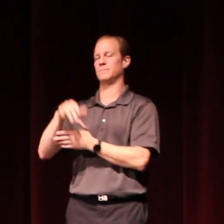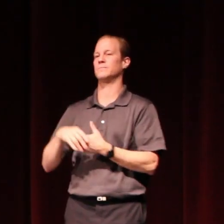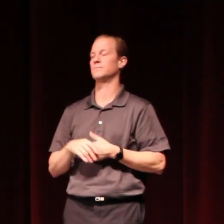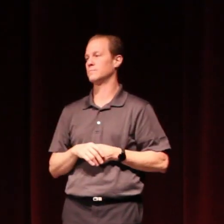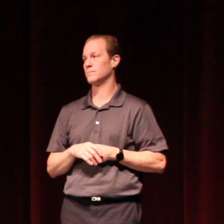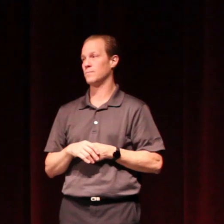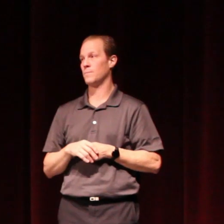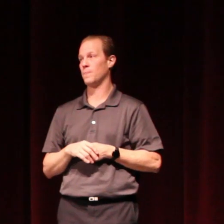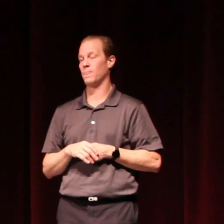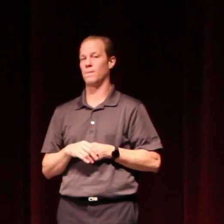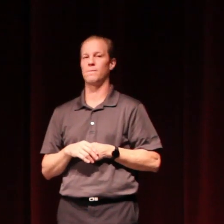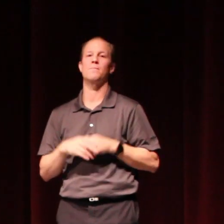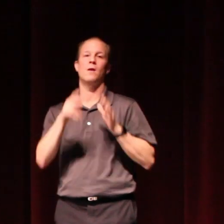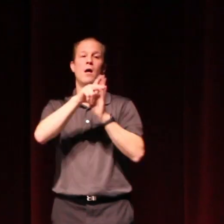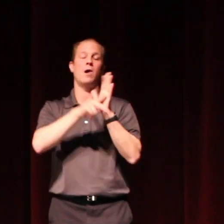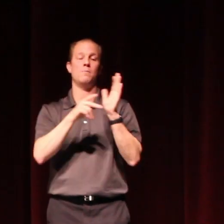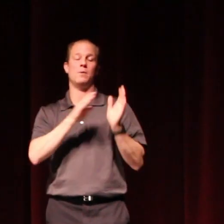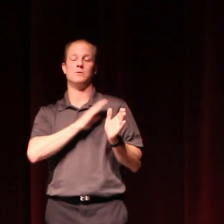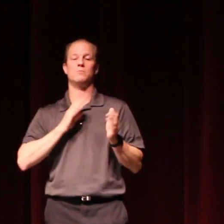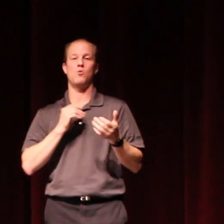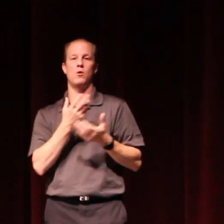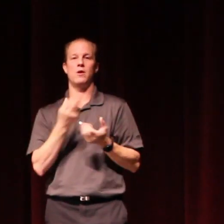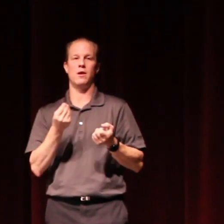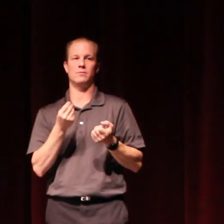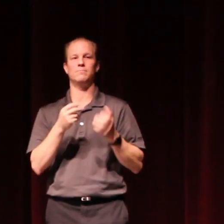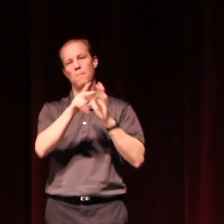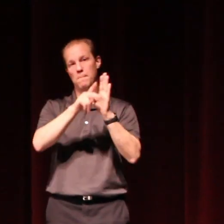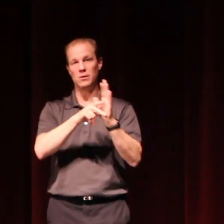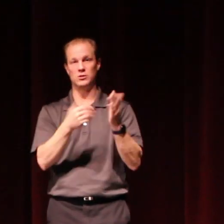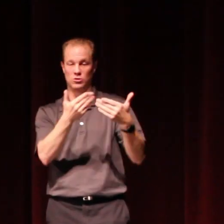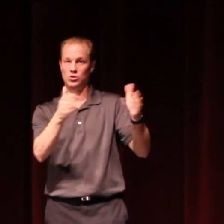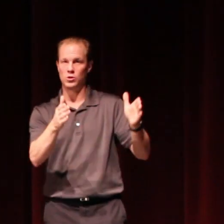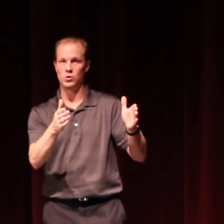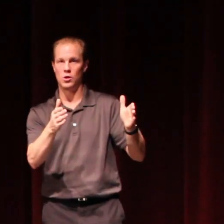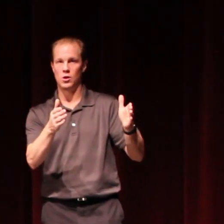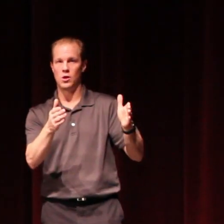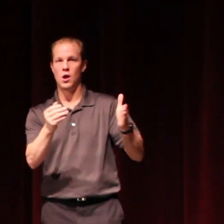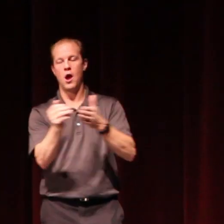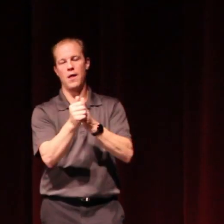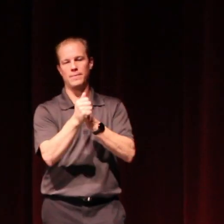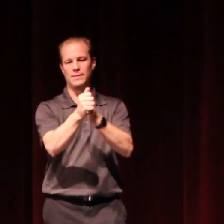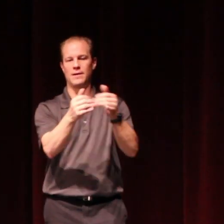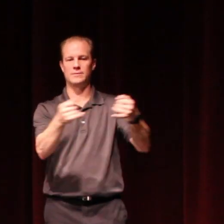A policy board and policies in general, are the guidelines that govern an organization,